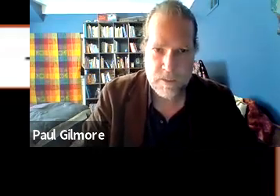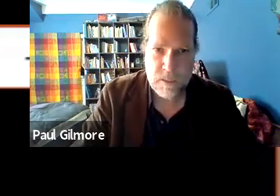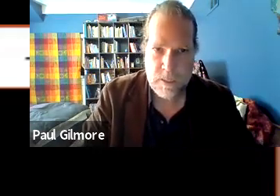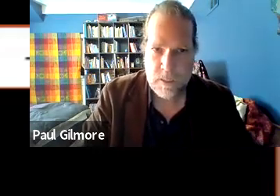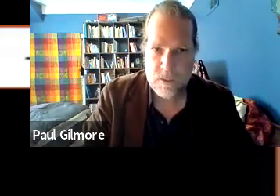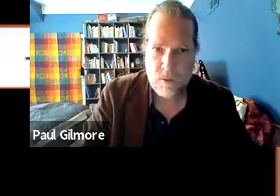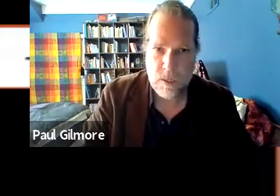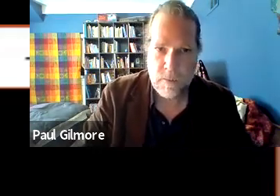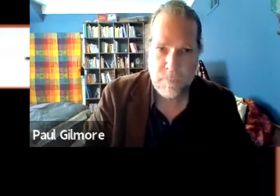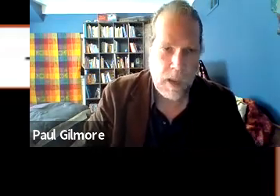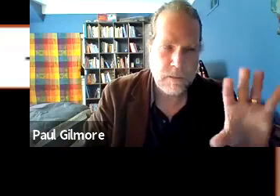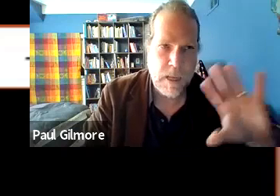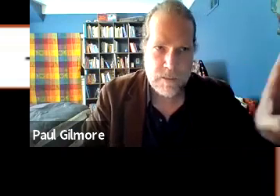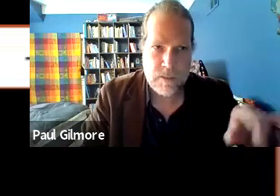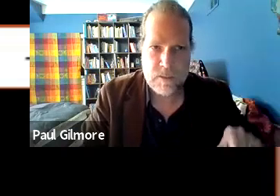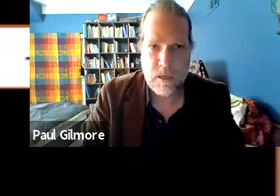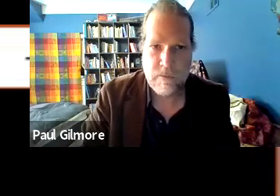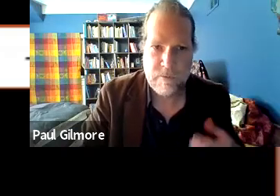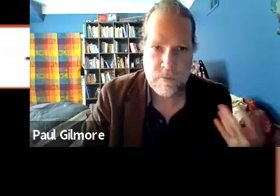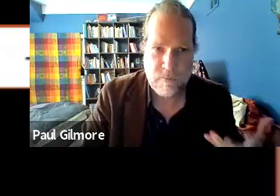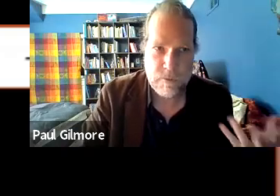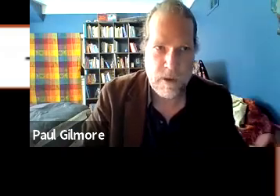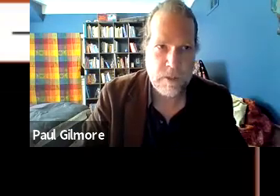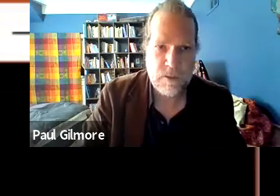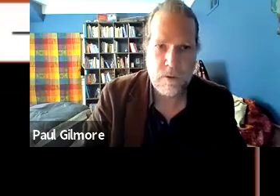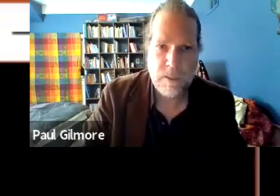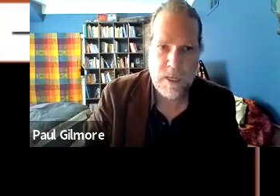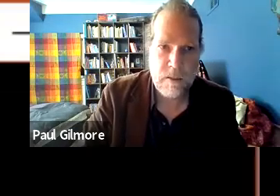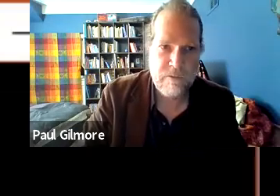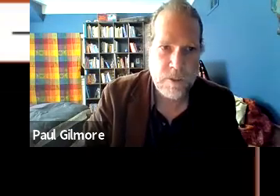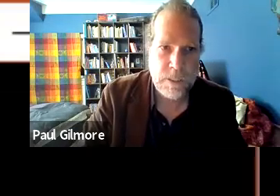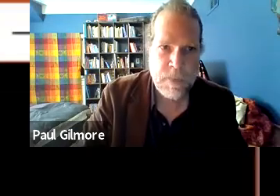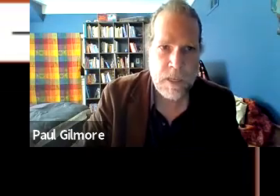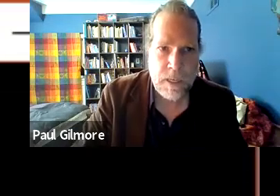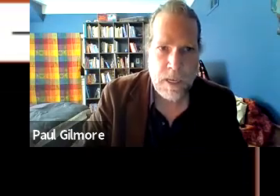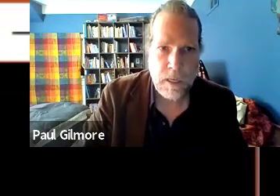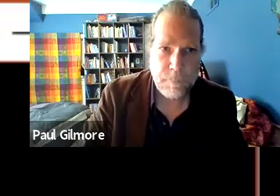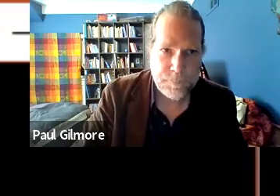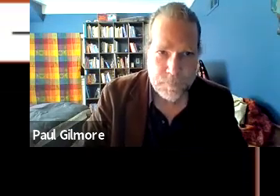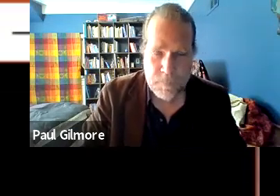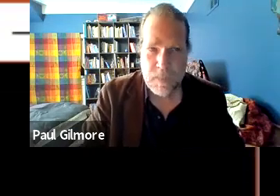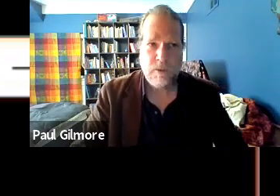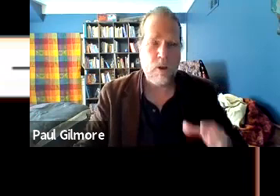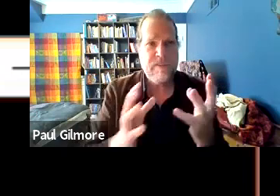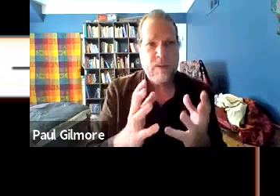plates, and so on, I mean, licenses for for driving and so on in California. No, I think